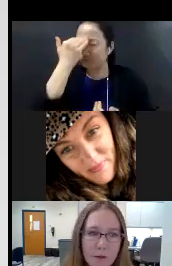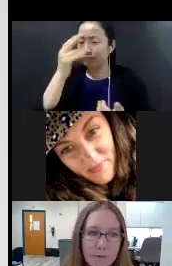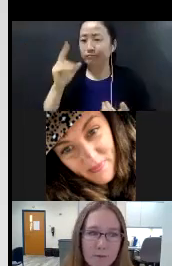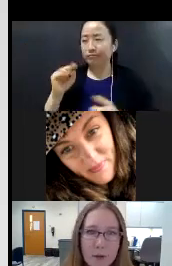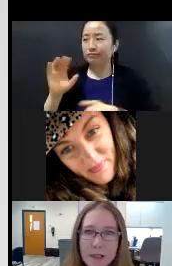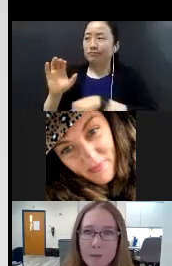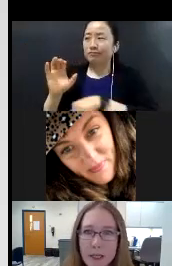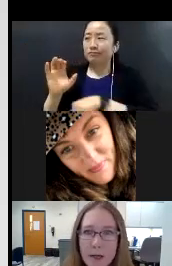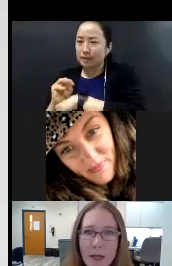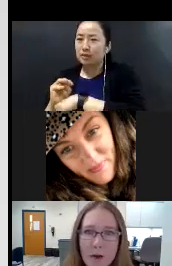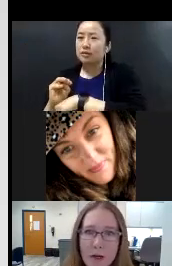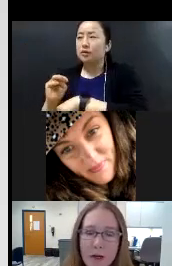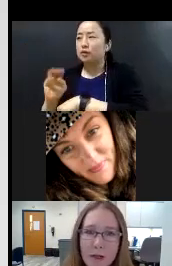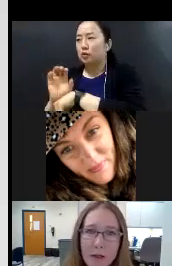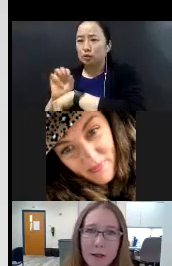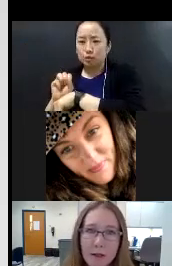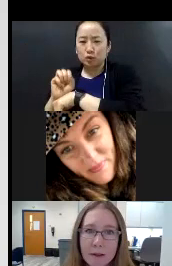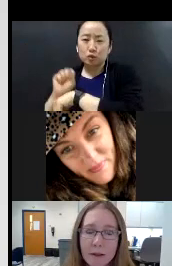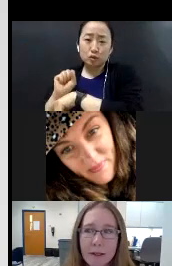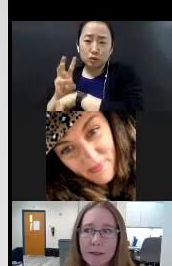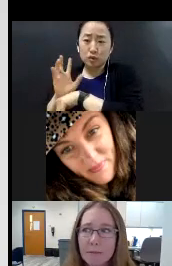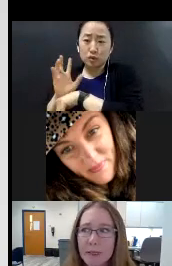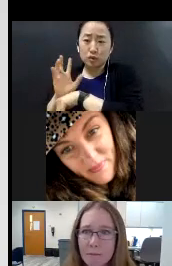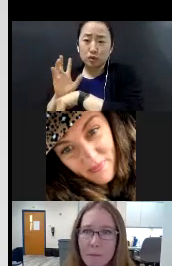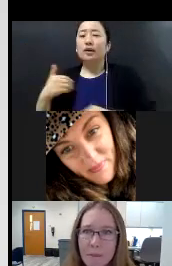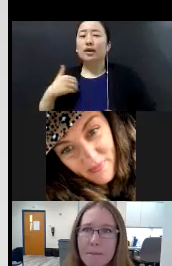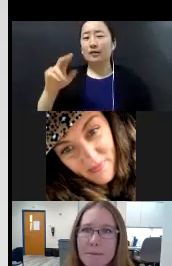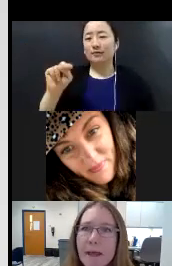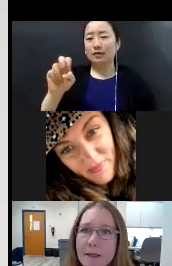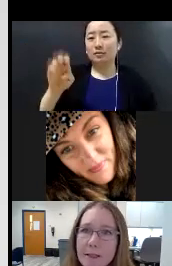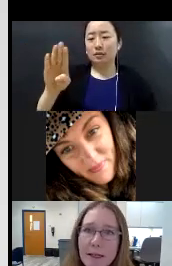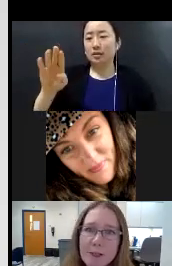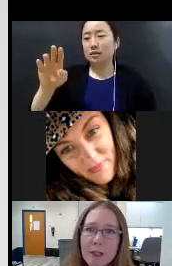MEDICAID WAIVER. Laura Plummer: THAT'S WHAT I AM REFERRING TO.